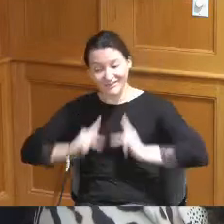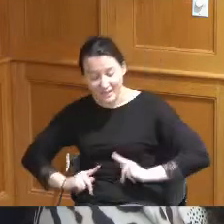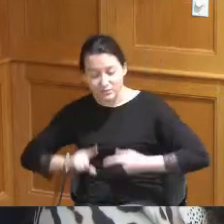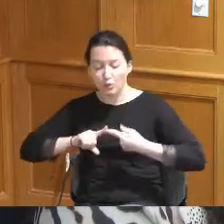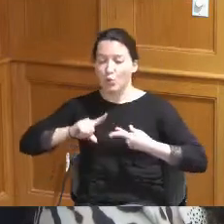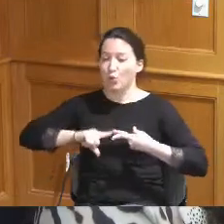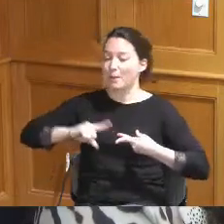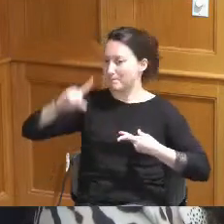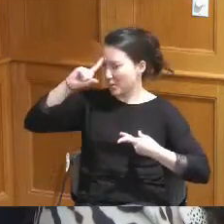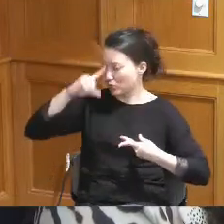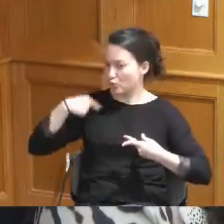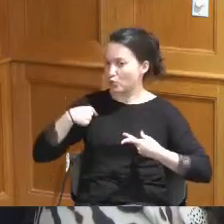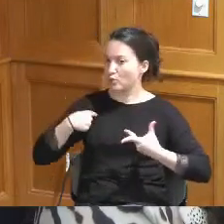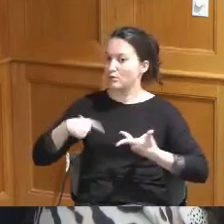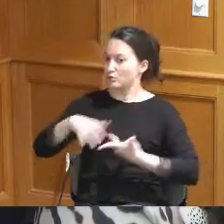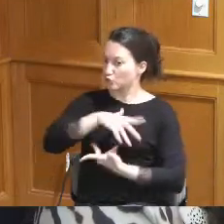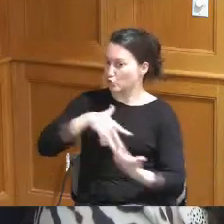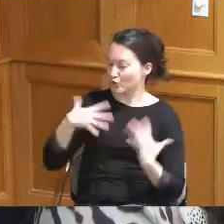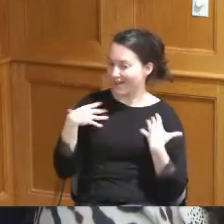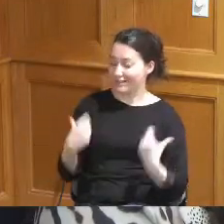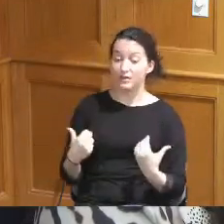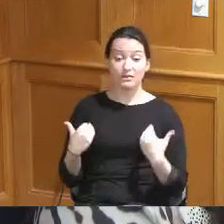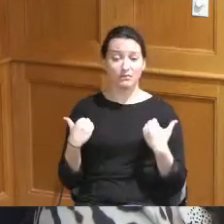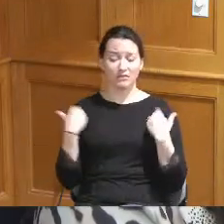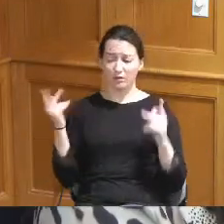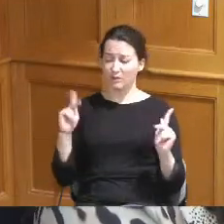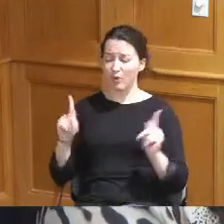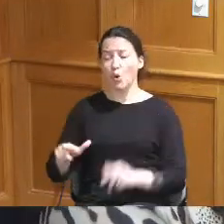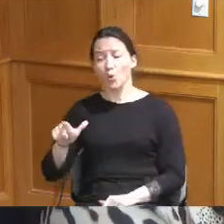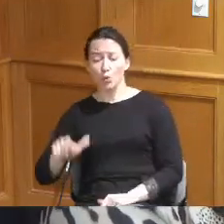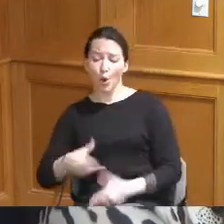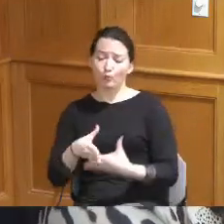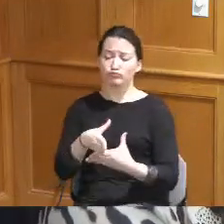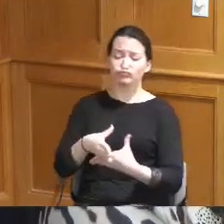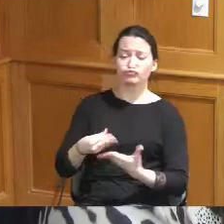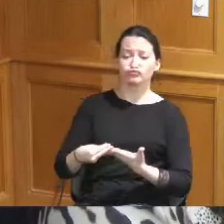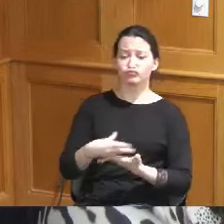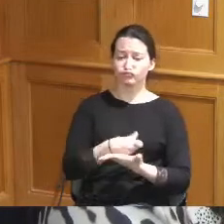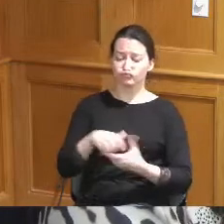social health with youth in low and moderate income neighborhoods in Hamilton County